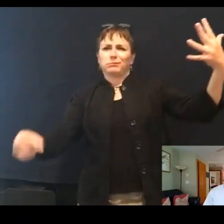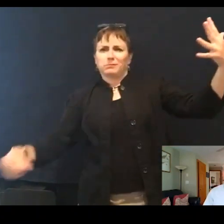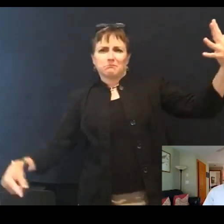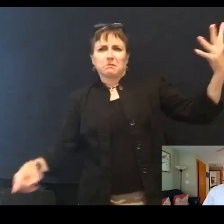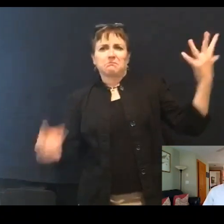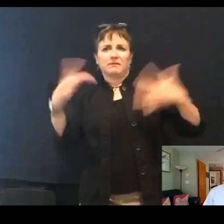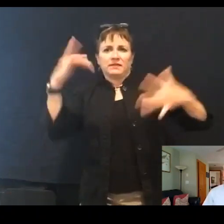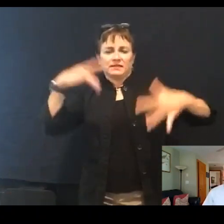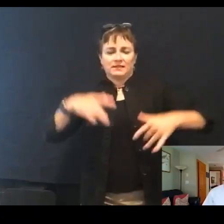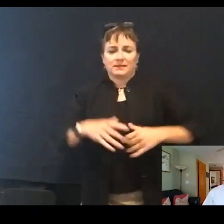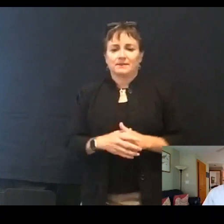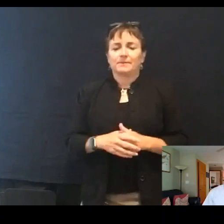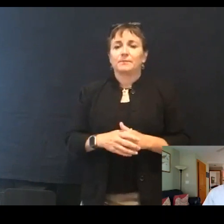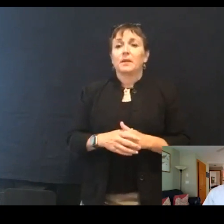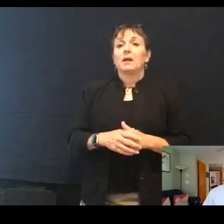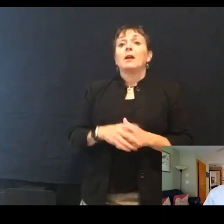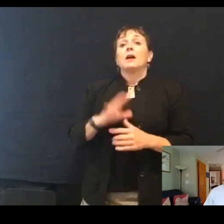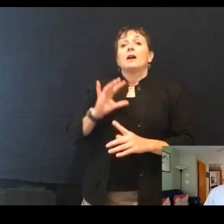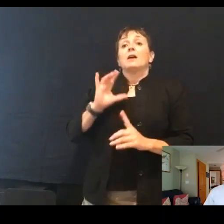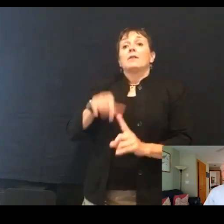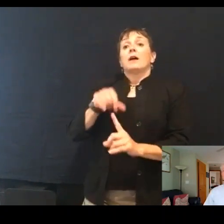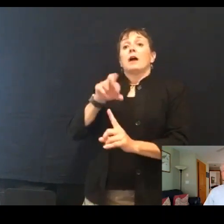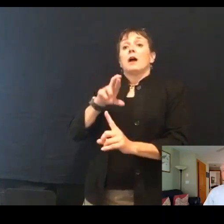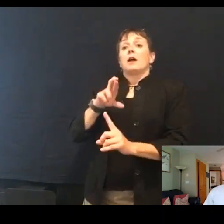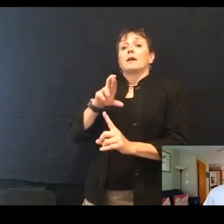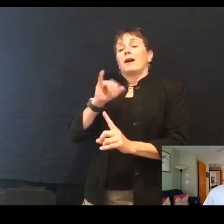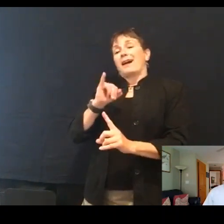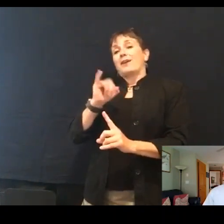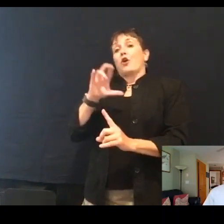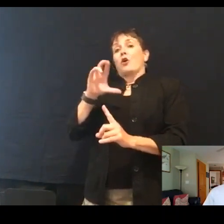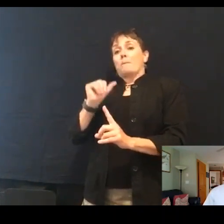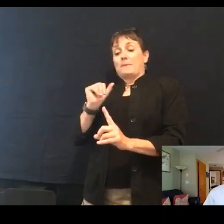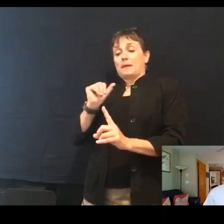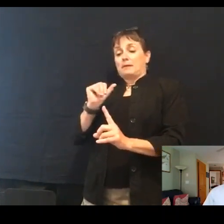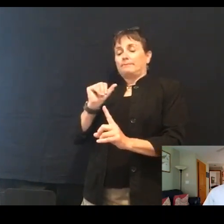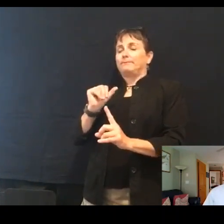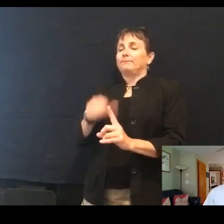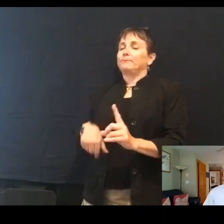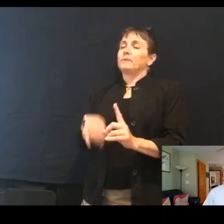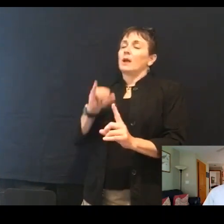of different diseases. The IRB in the genetic testing study